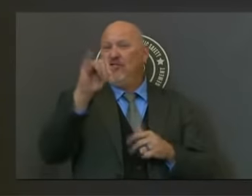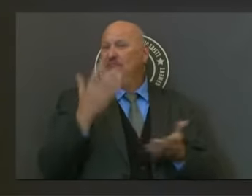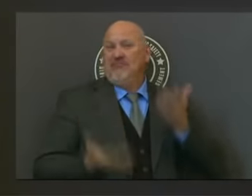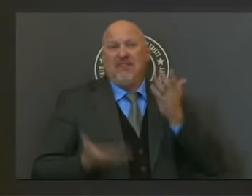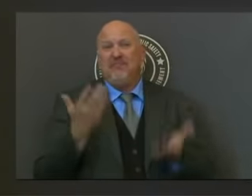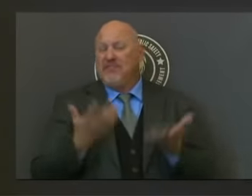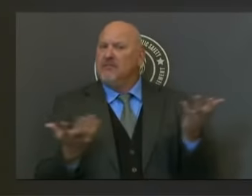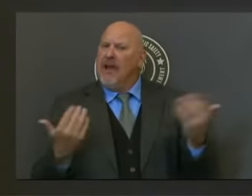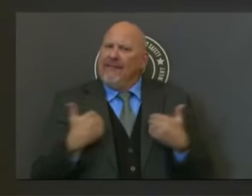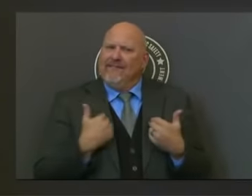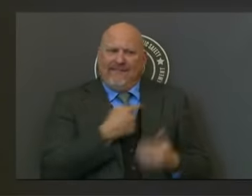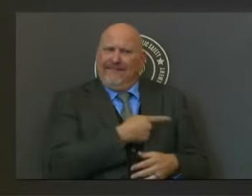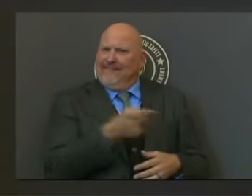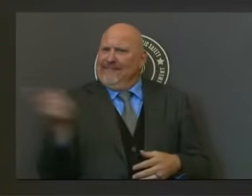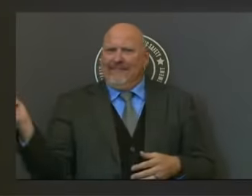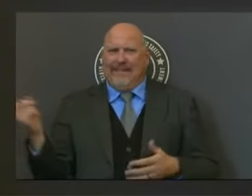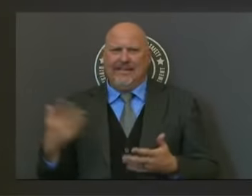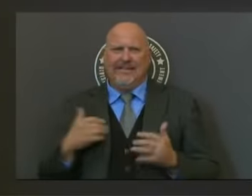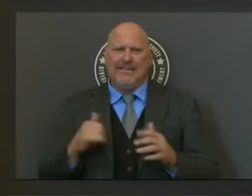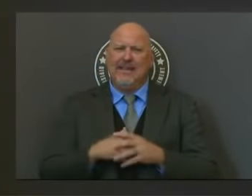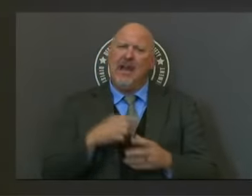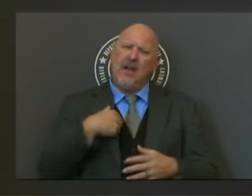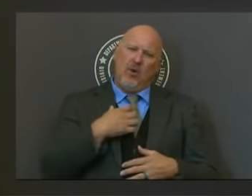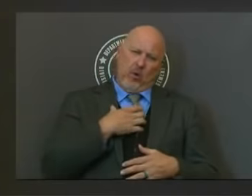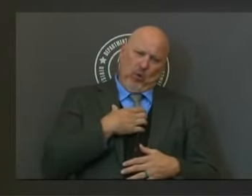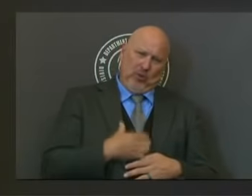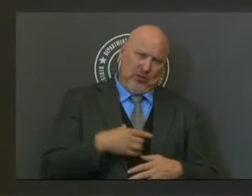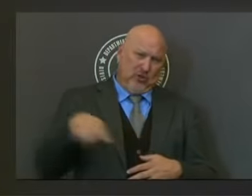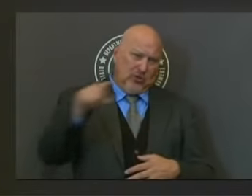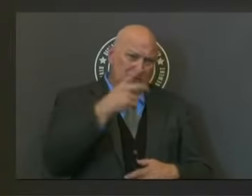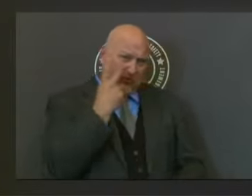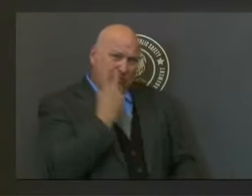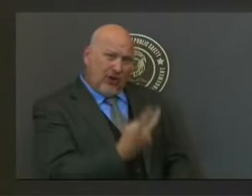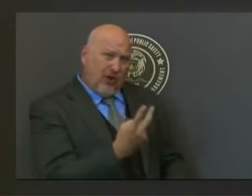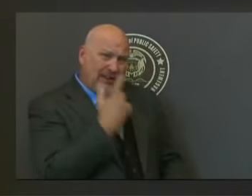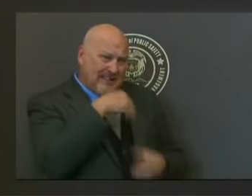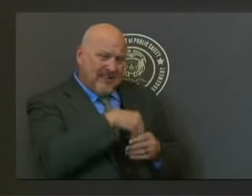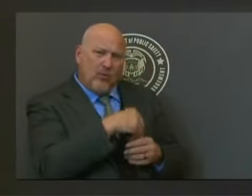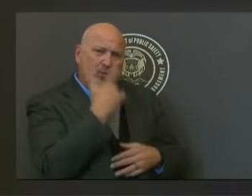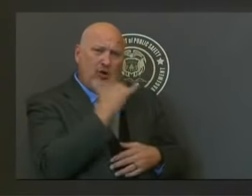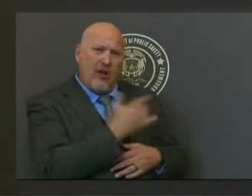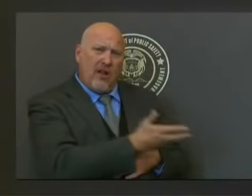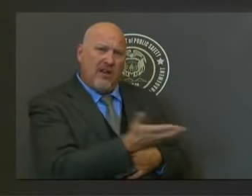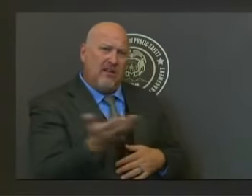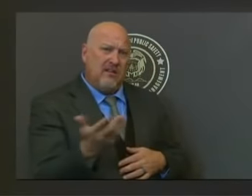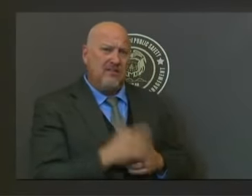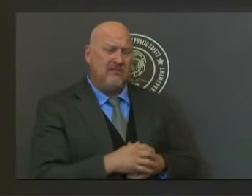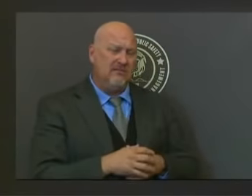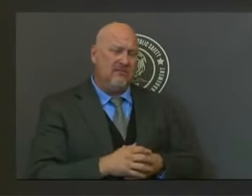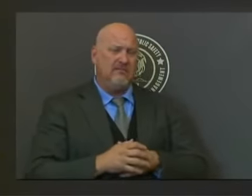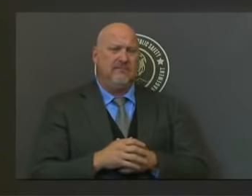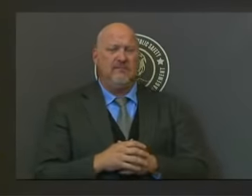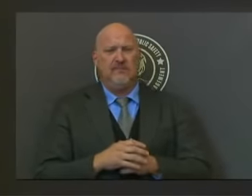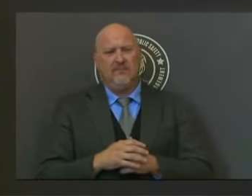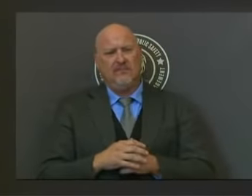gives you a sense of what it's like to care for these patients that through the lens of a care